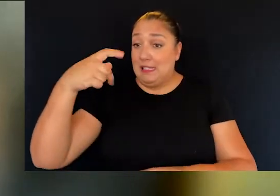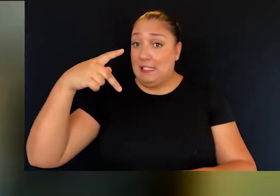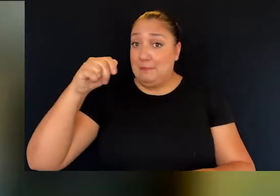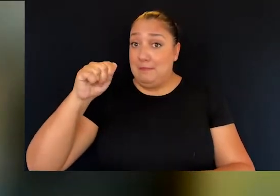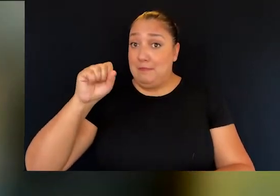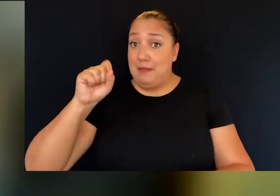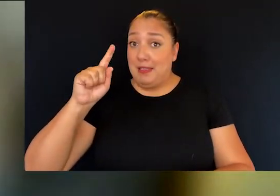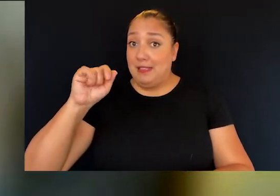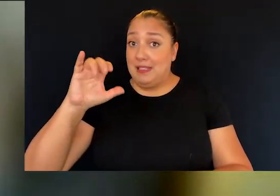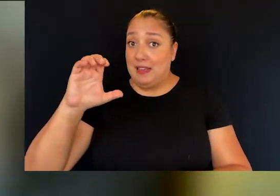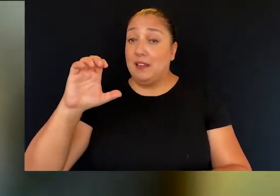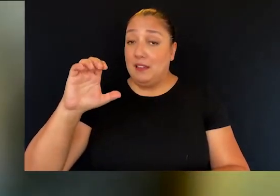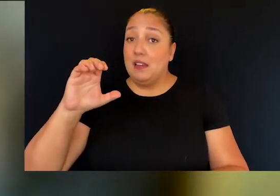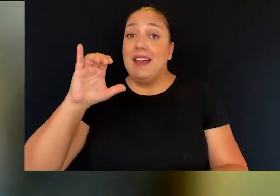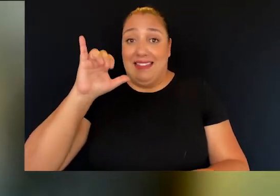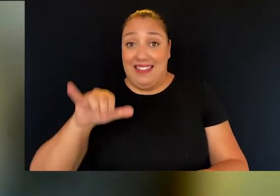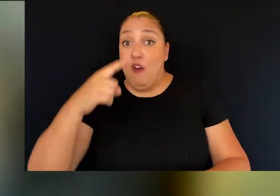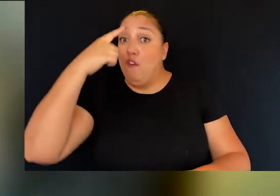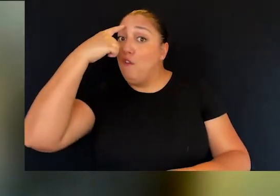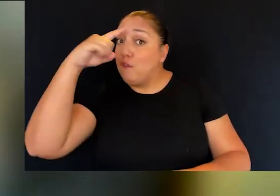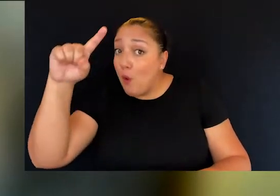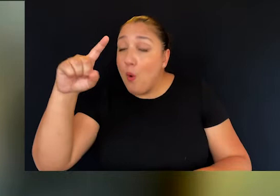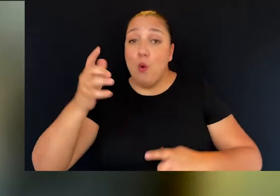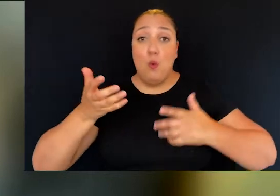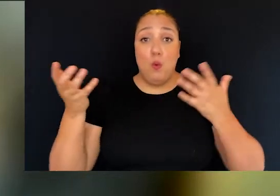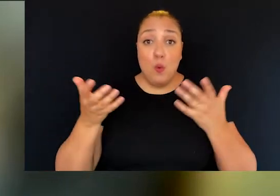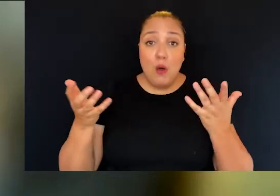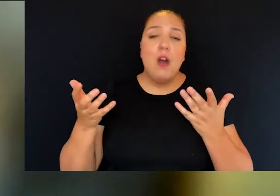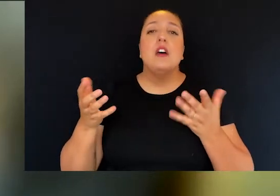of, in this case anyway, CP that a person might have,